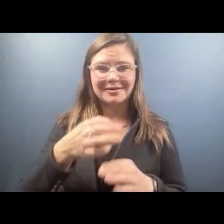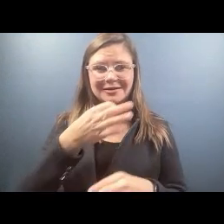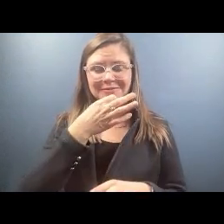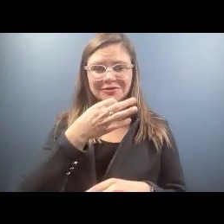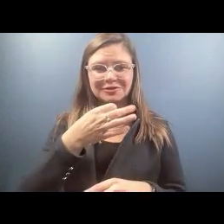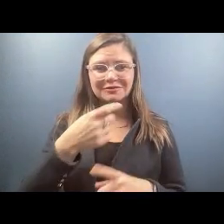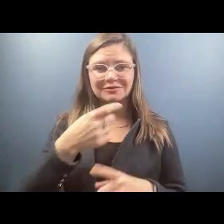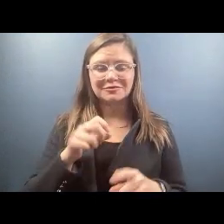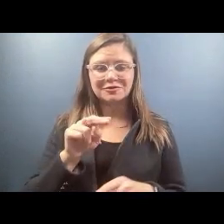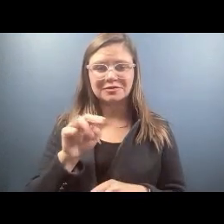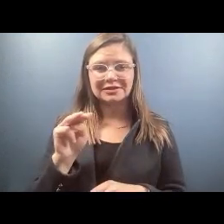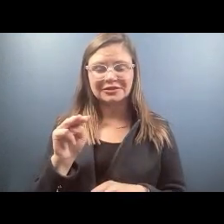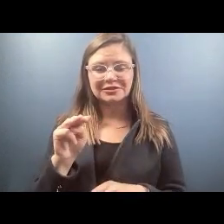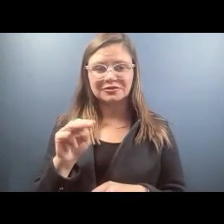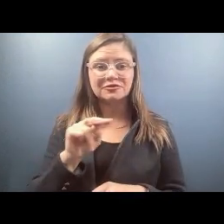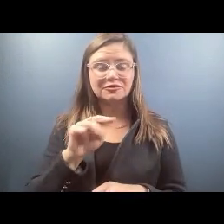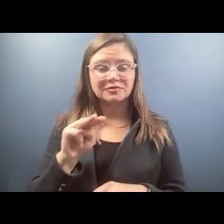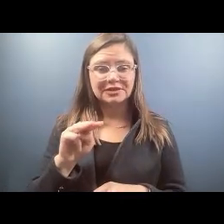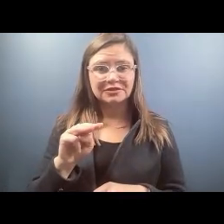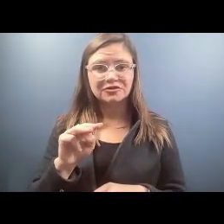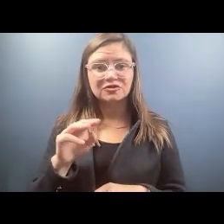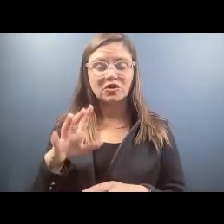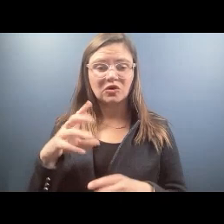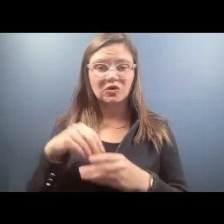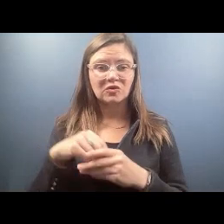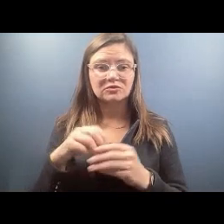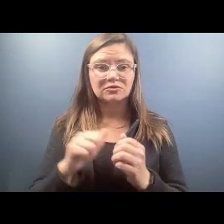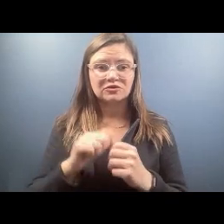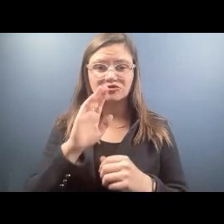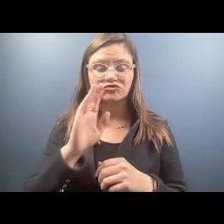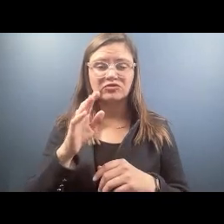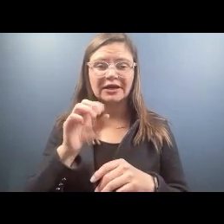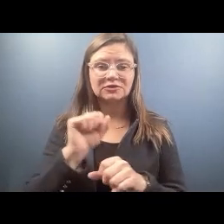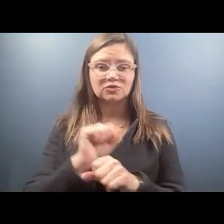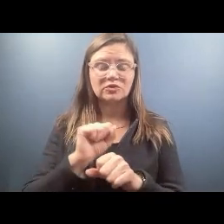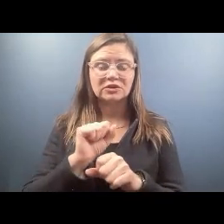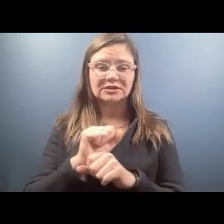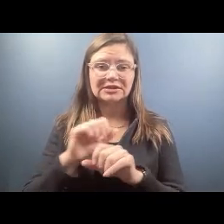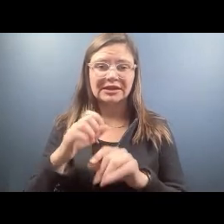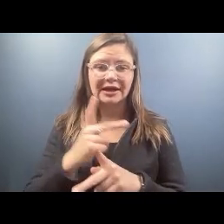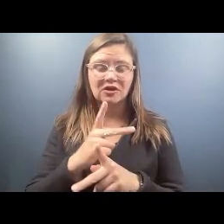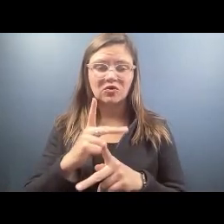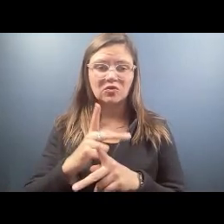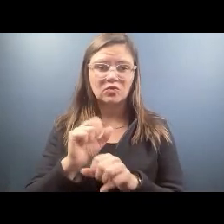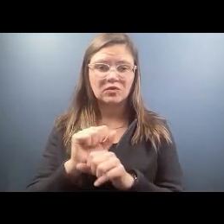New Mexico participated in the Direct Care Workforce Strategy Center as a recipient of technical assistance.